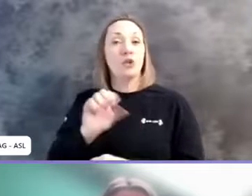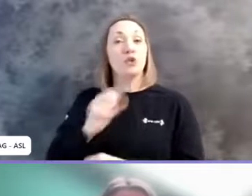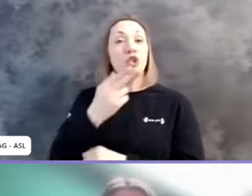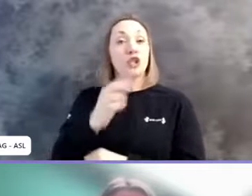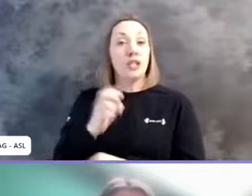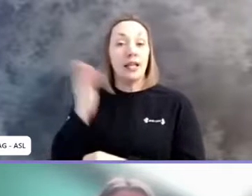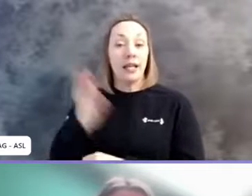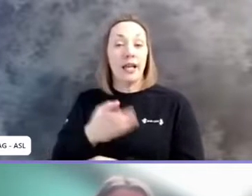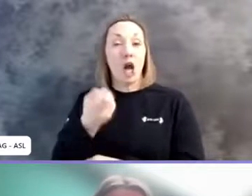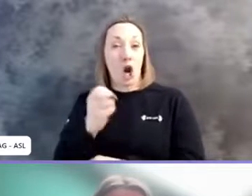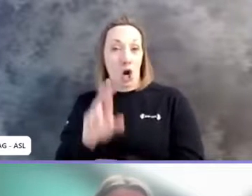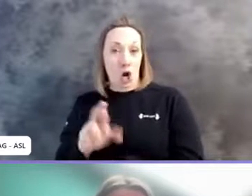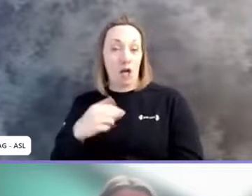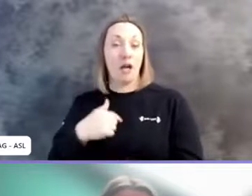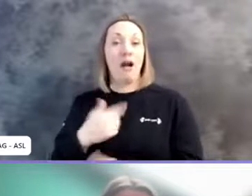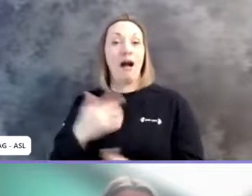[ARPITHA] I am Arpitha Shetty,